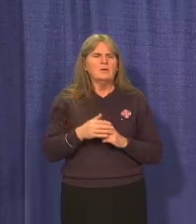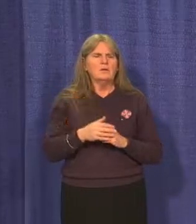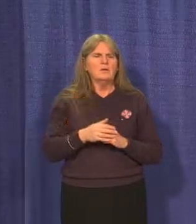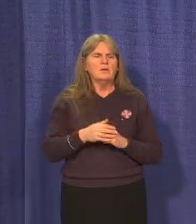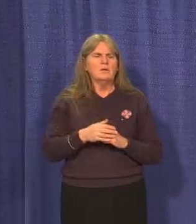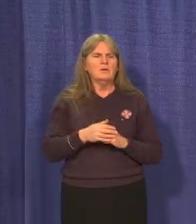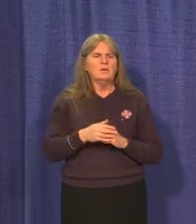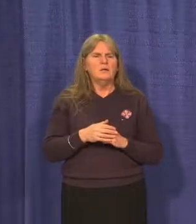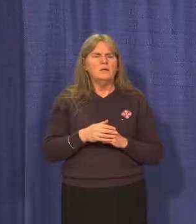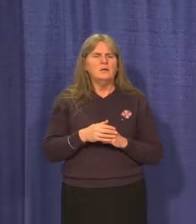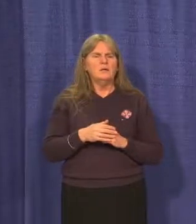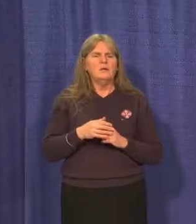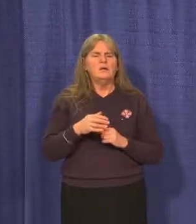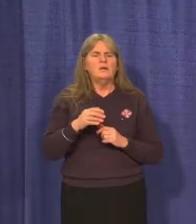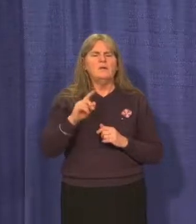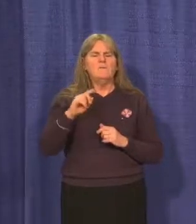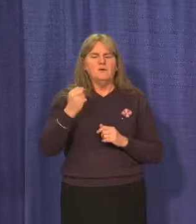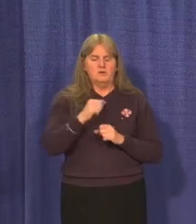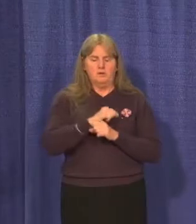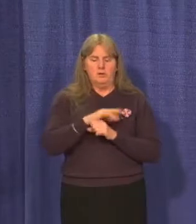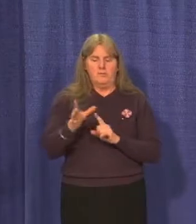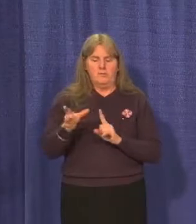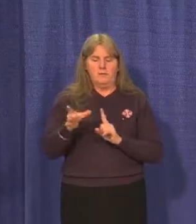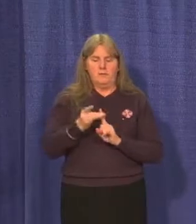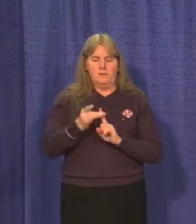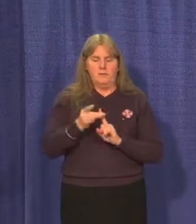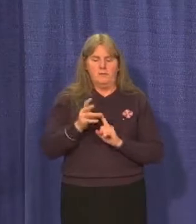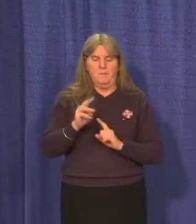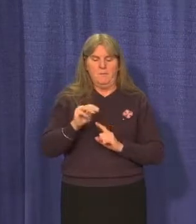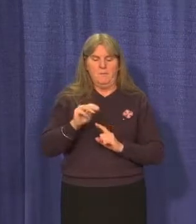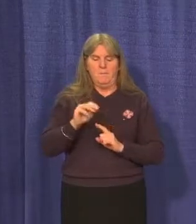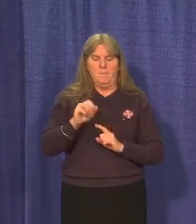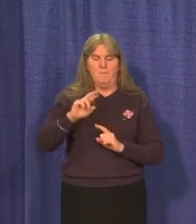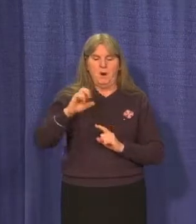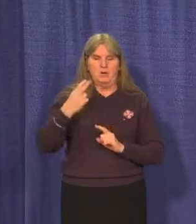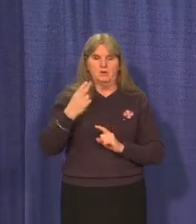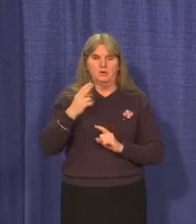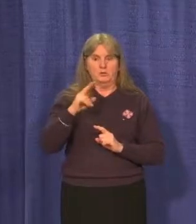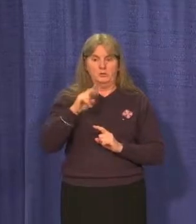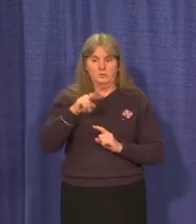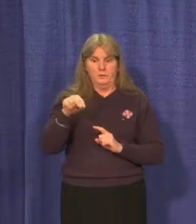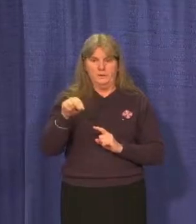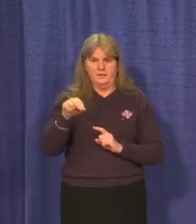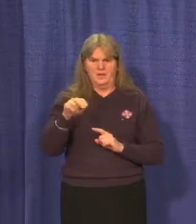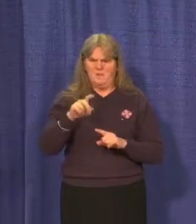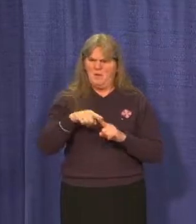Although the first case was officially on March 22nd, how far back do you think Yukon had